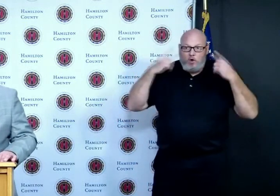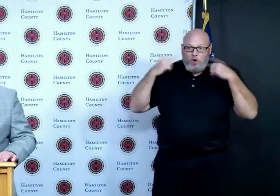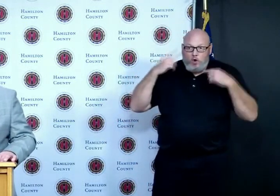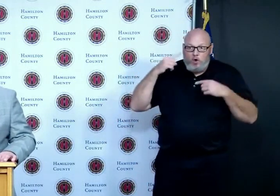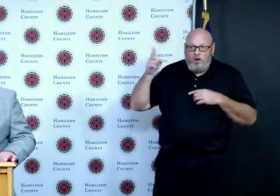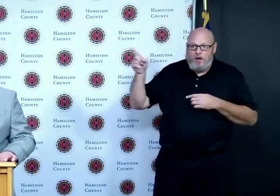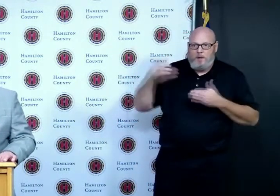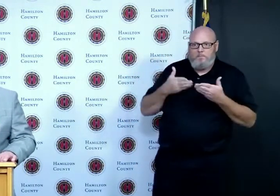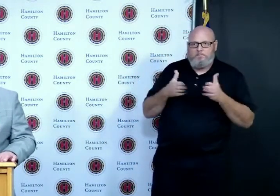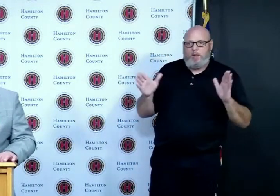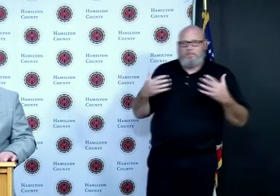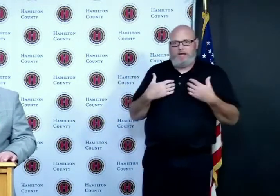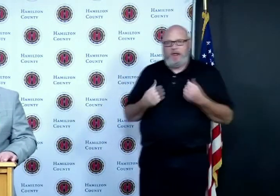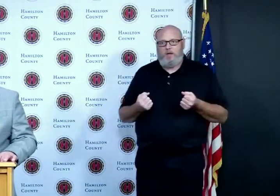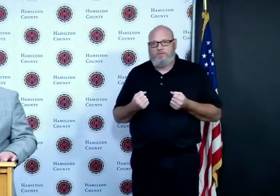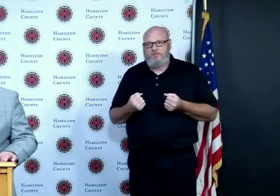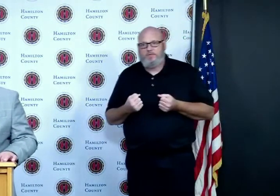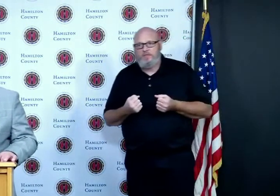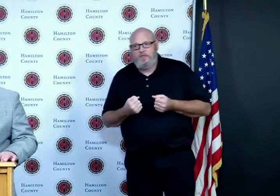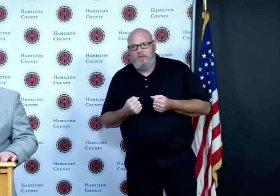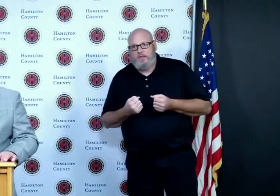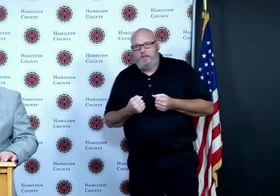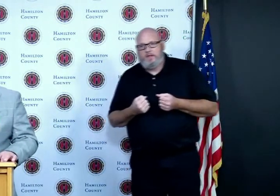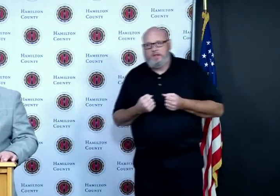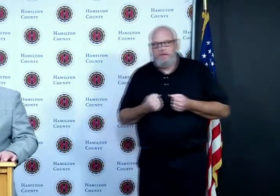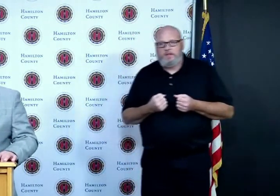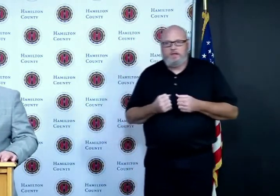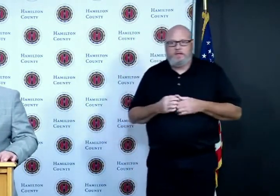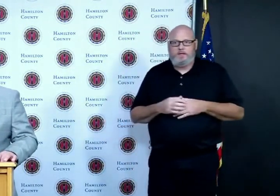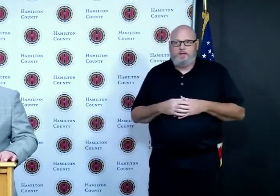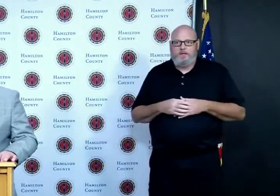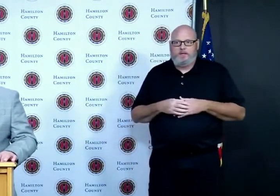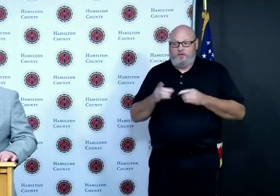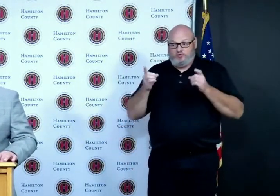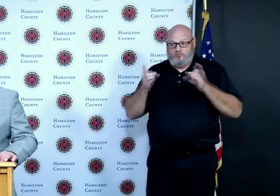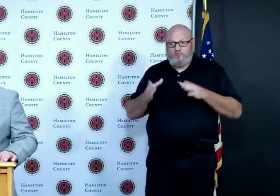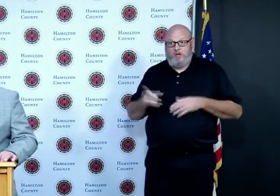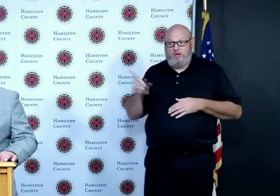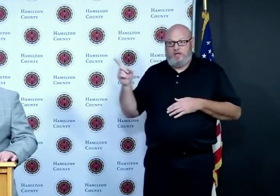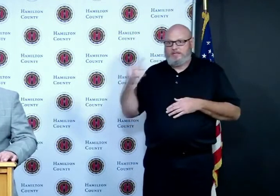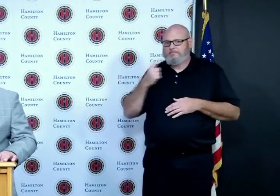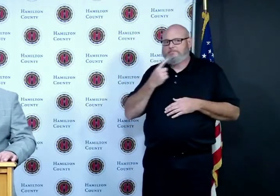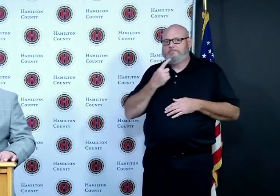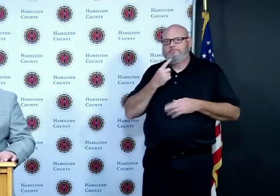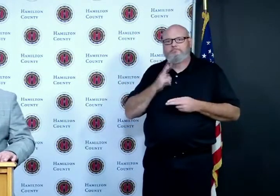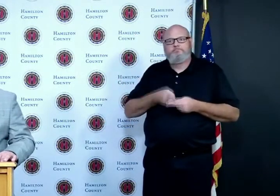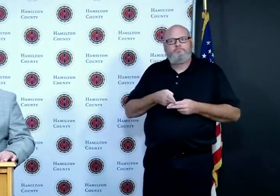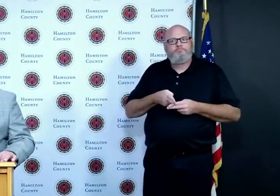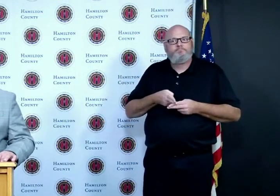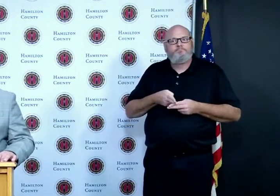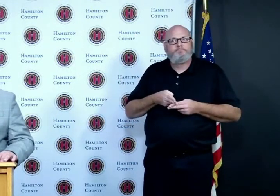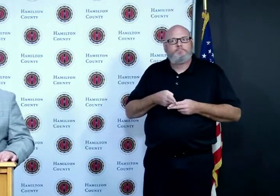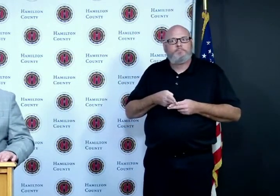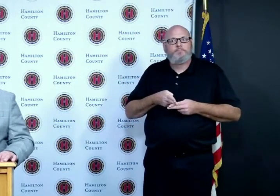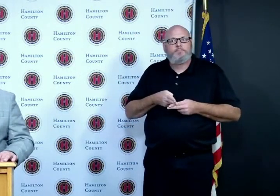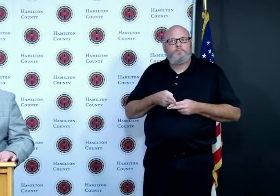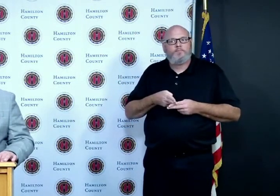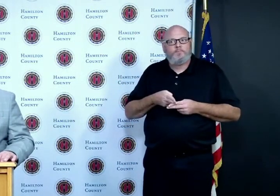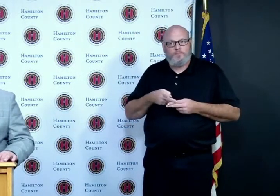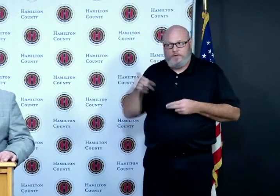get a variant it's a matter of when we get a variant the good news is that the tools that I keep sharing and have been sharing for a long time now the socially distance the